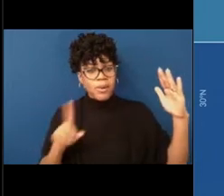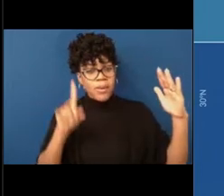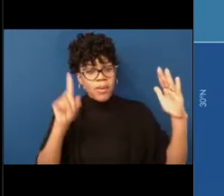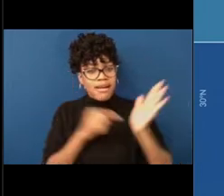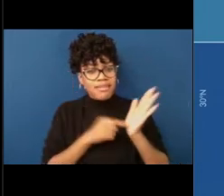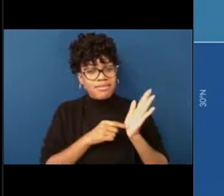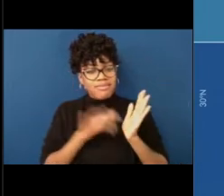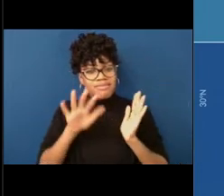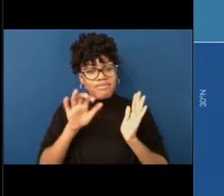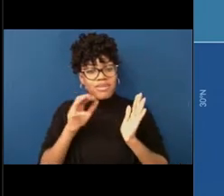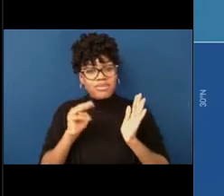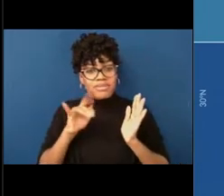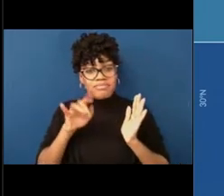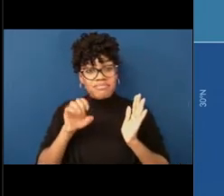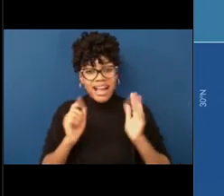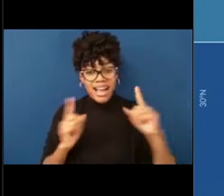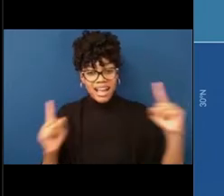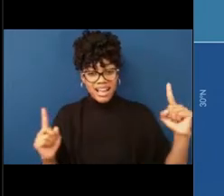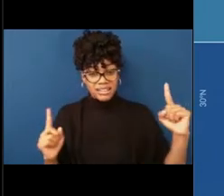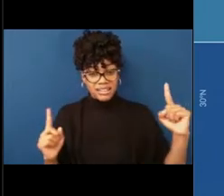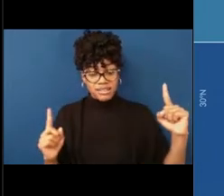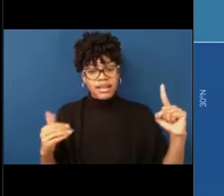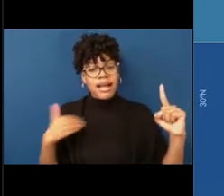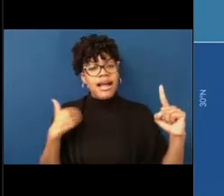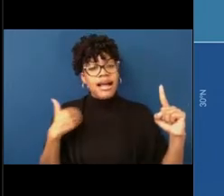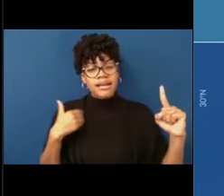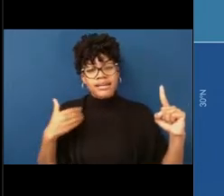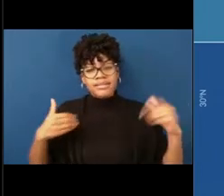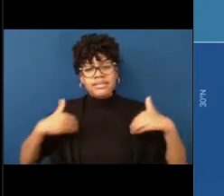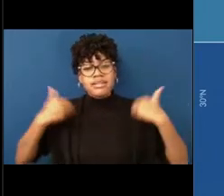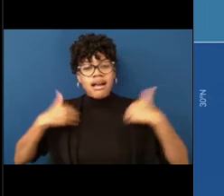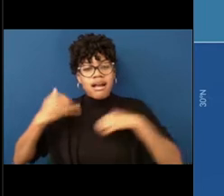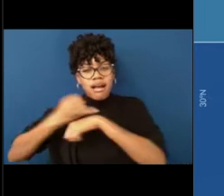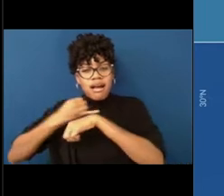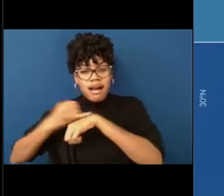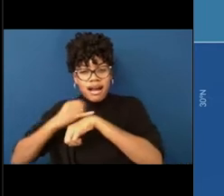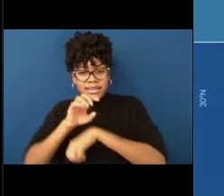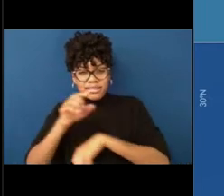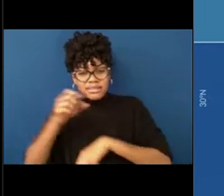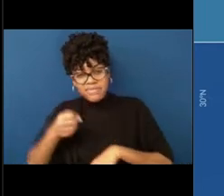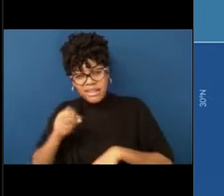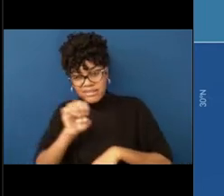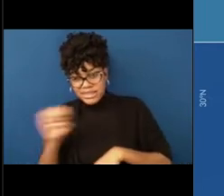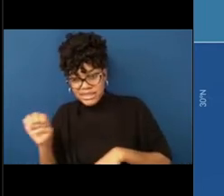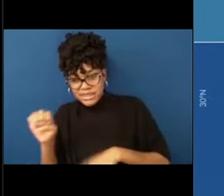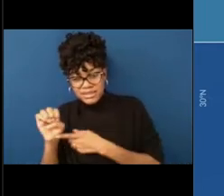from the youngest islands in the southeast to the oldest islands in the northwest.